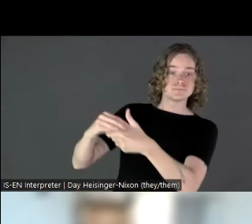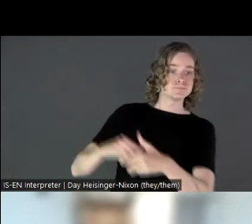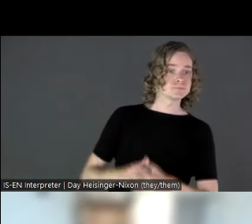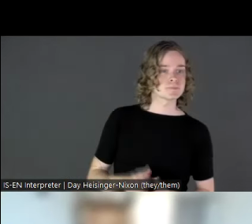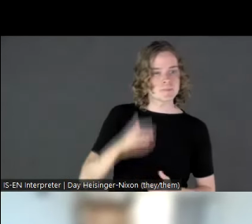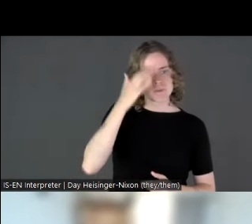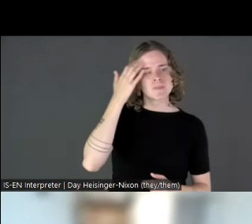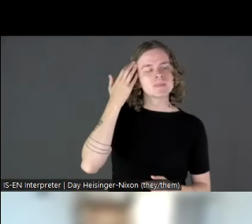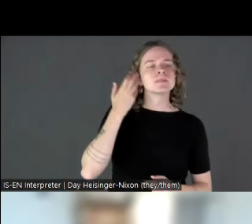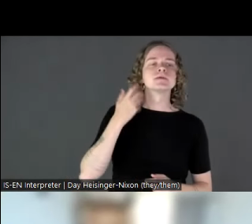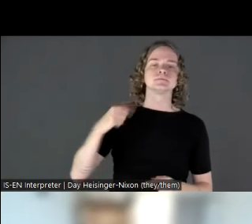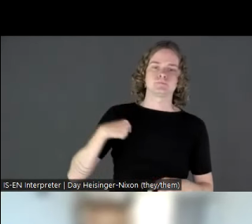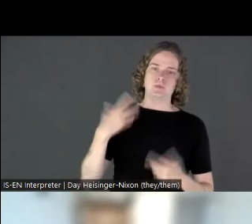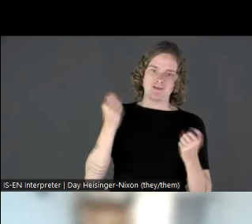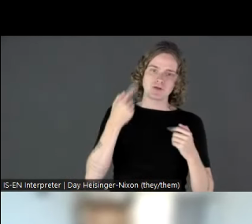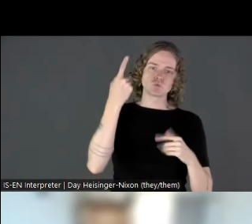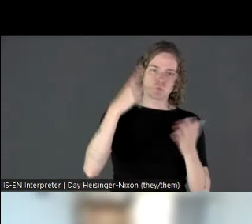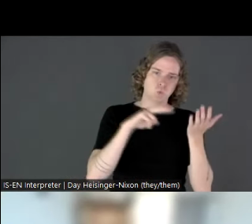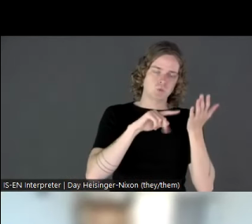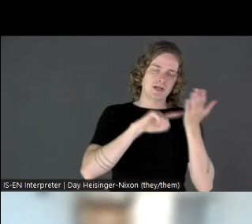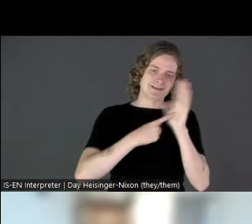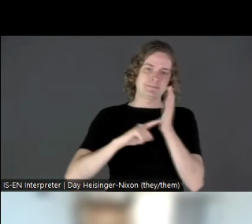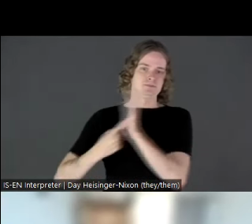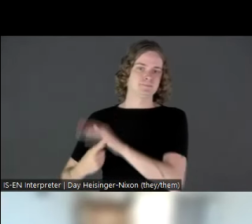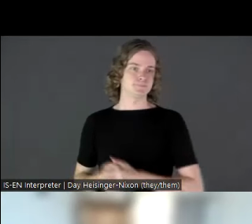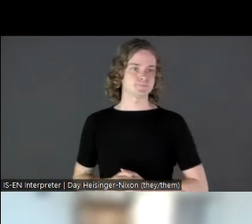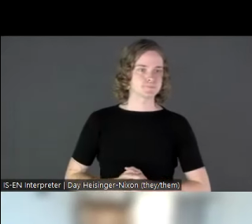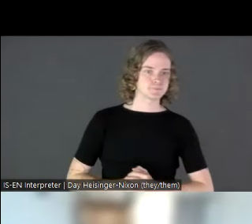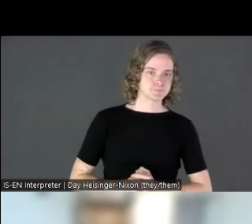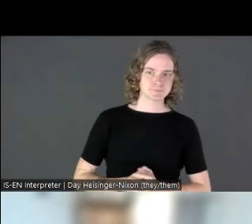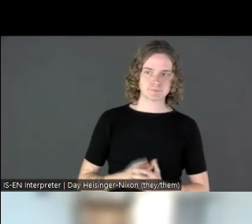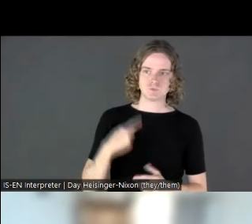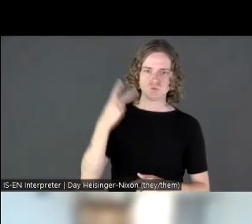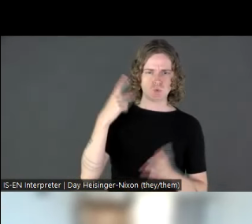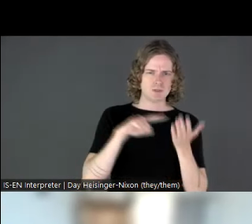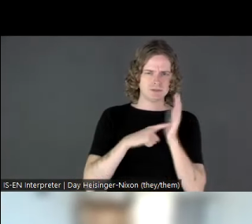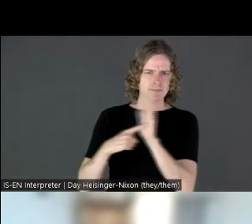time on this one. On the left hand side, what we have is an example of the tool that